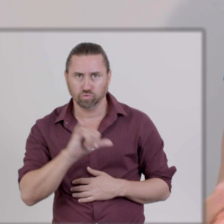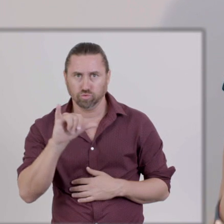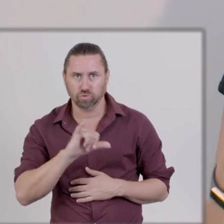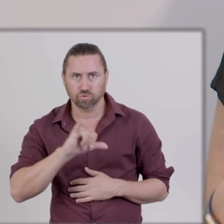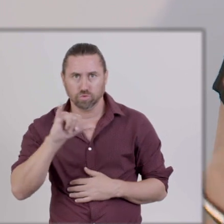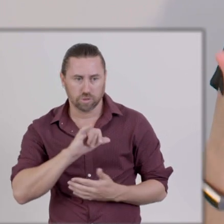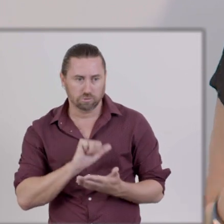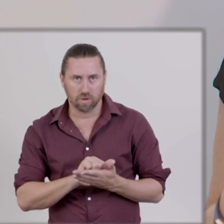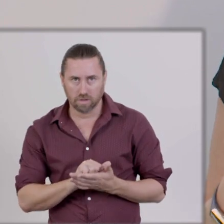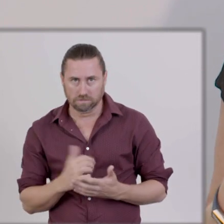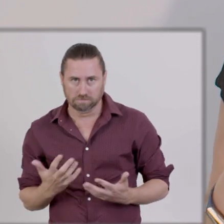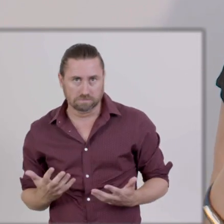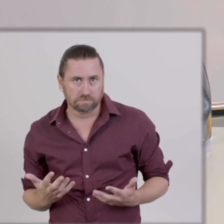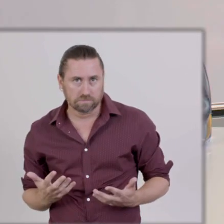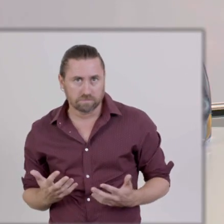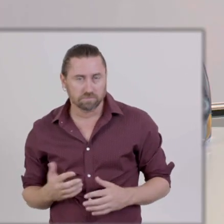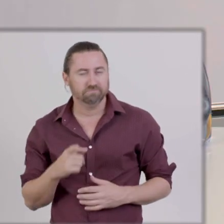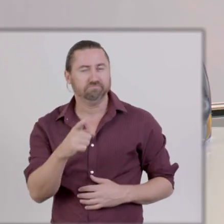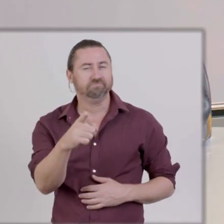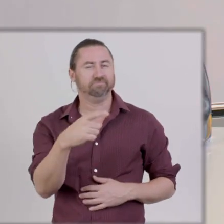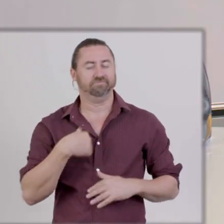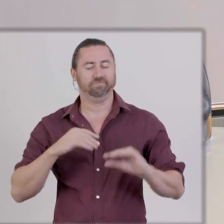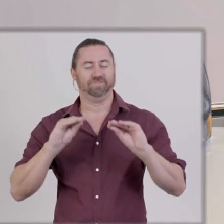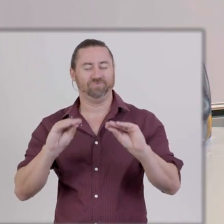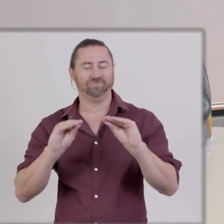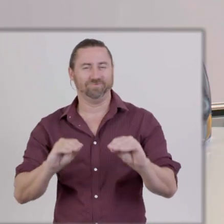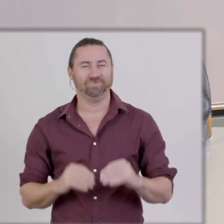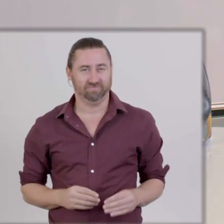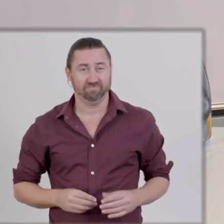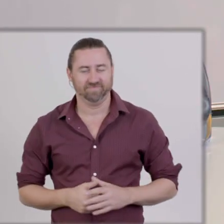Which way is correct? Let's find out.